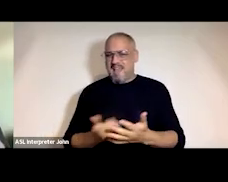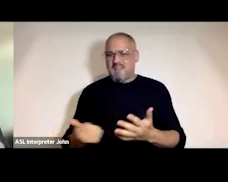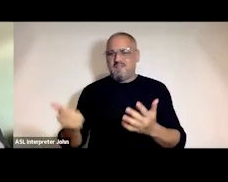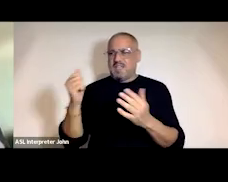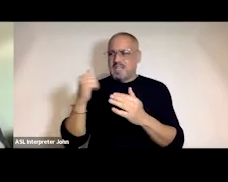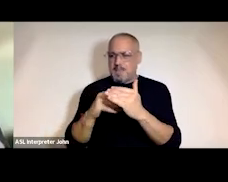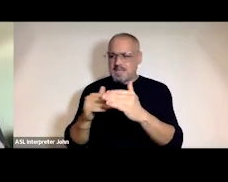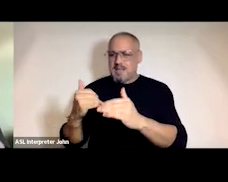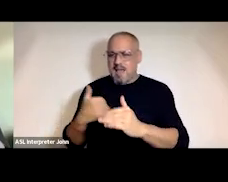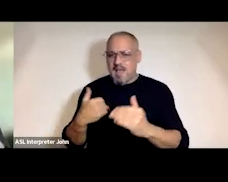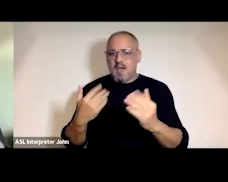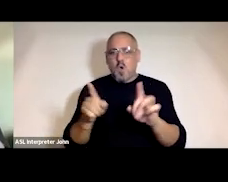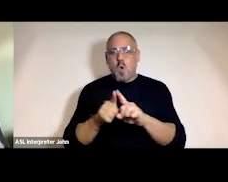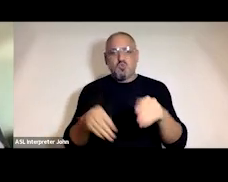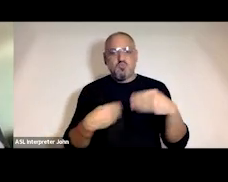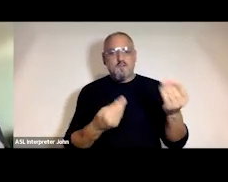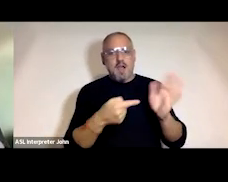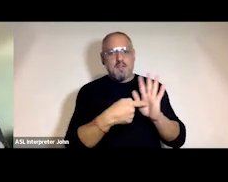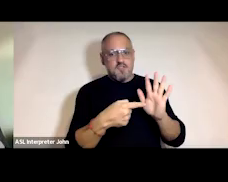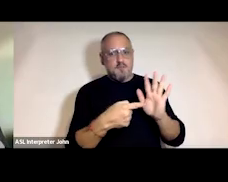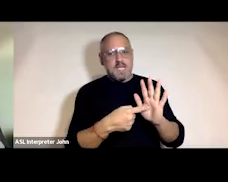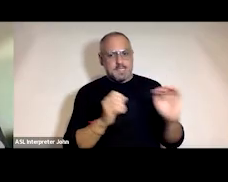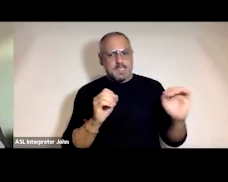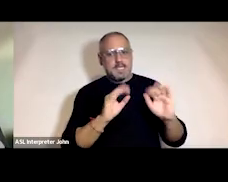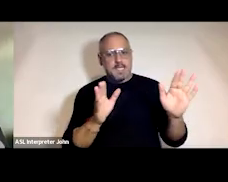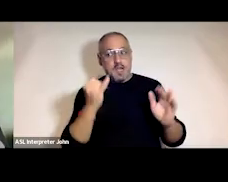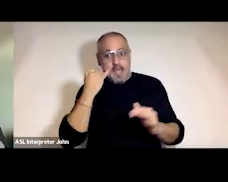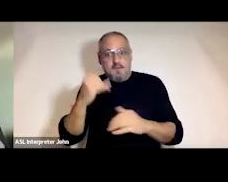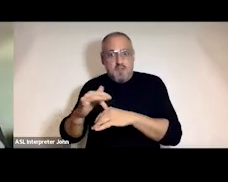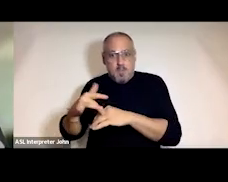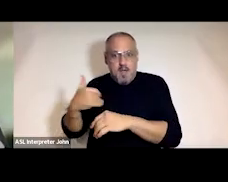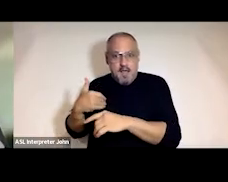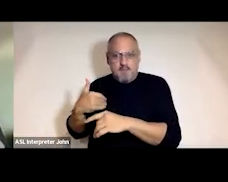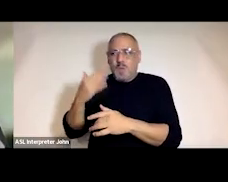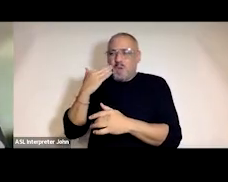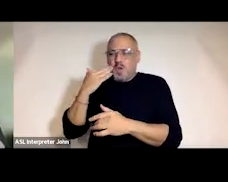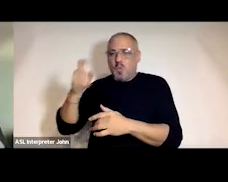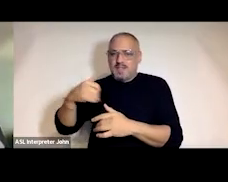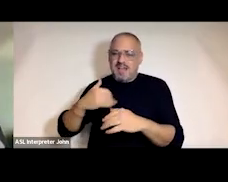and provide examples if vivid examples are available. We know that we have to have at least one,